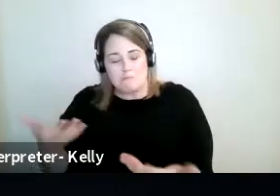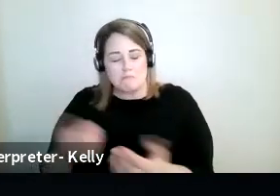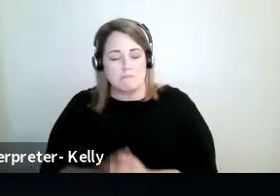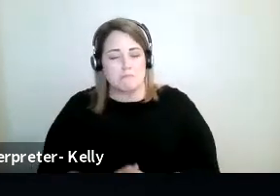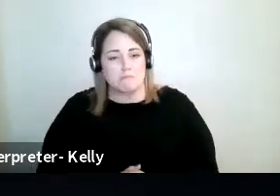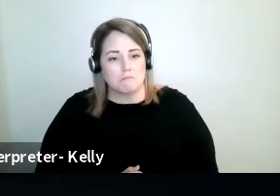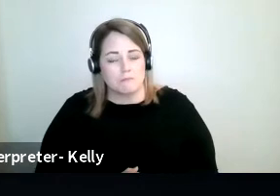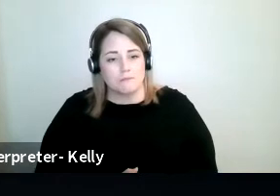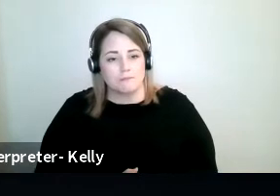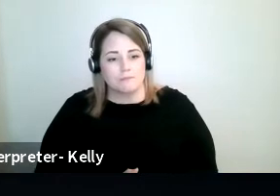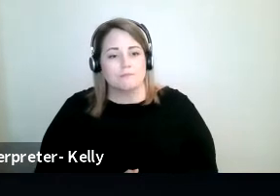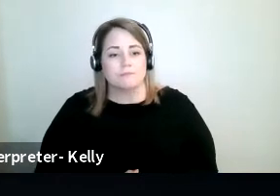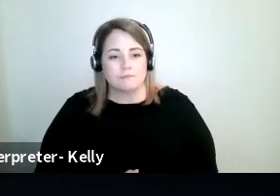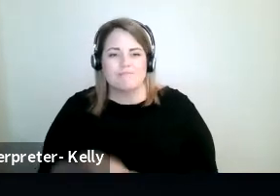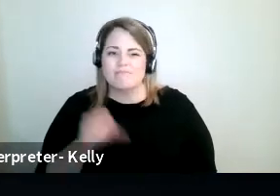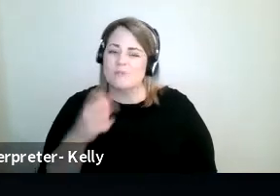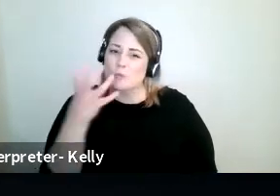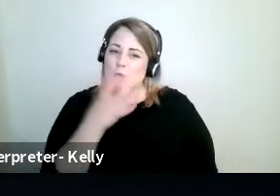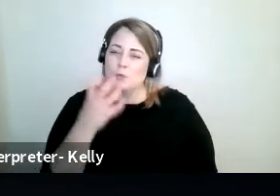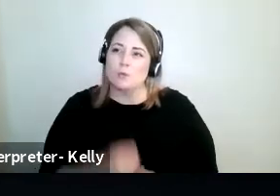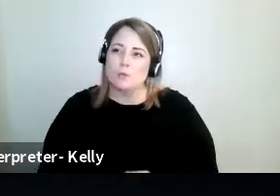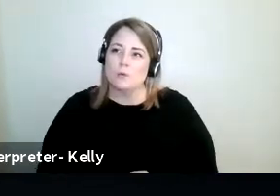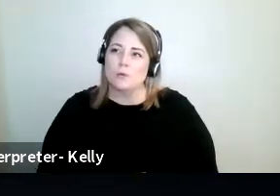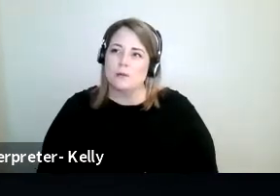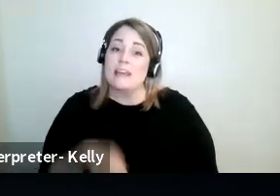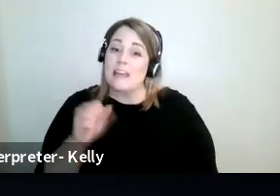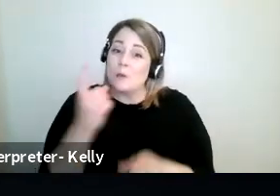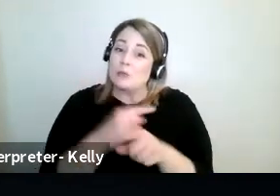what we talk about - and, you know, yes adopting that nationally but also